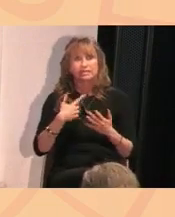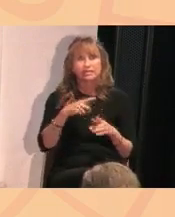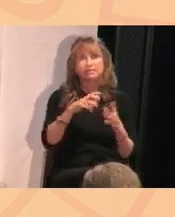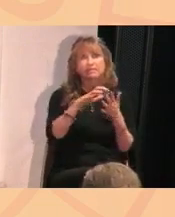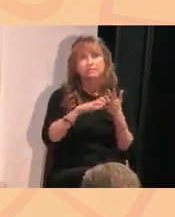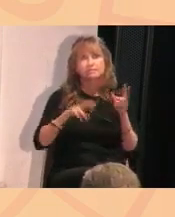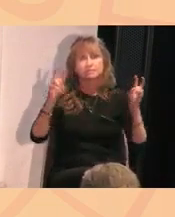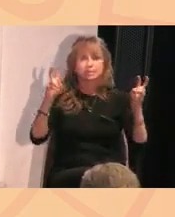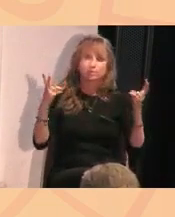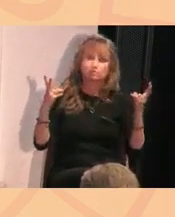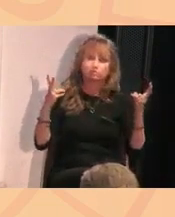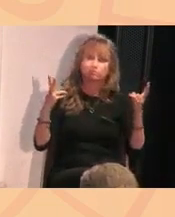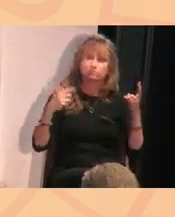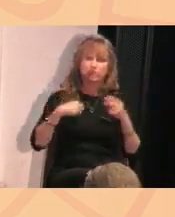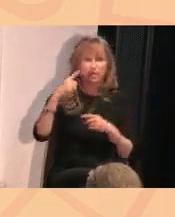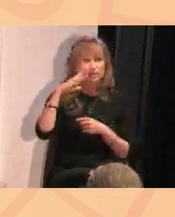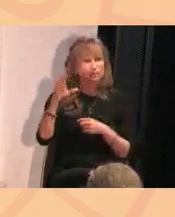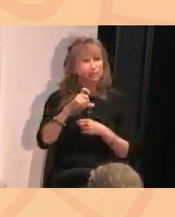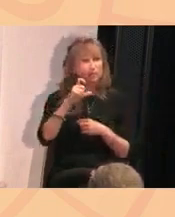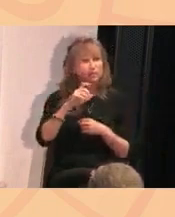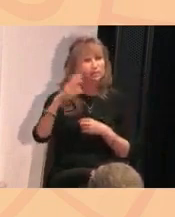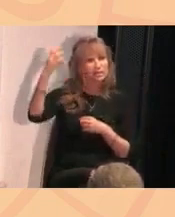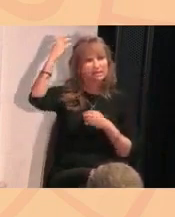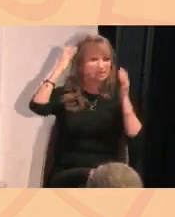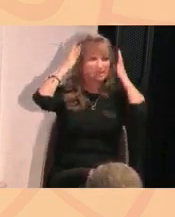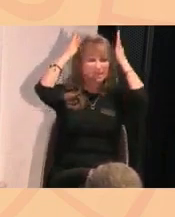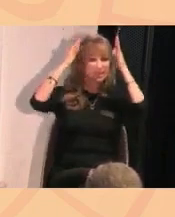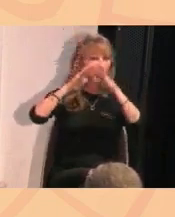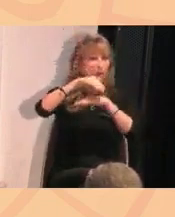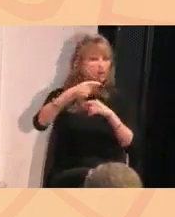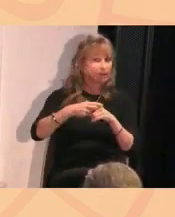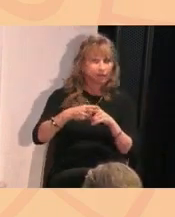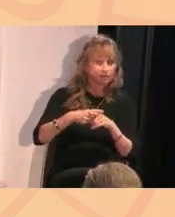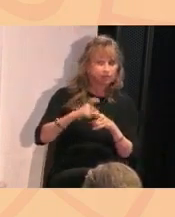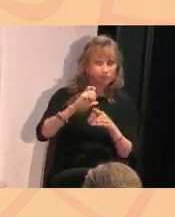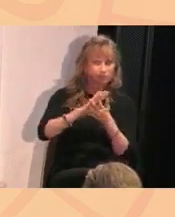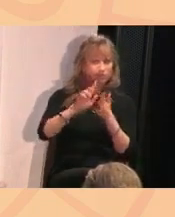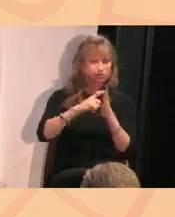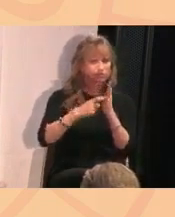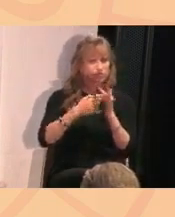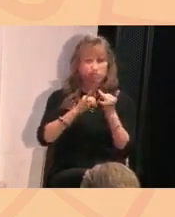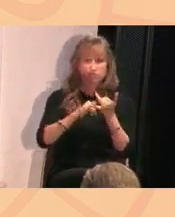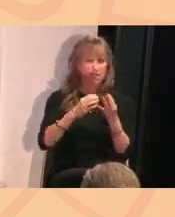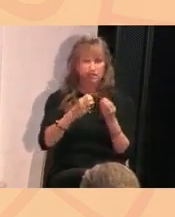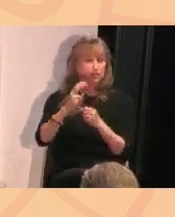And the title of that show was called Nothing Important Happened Today, which is an apocryphal kind of statement from,